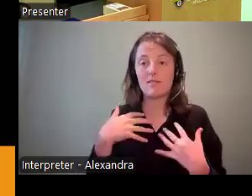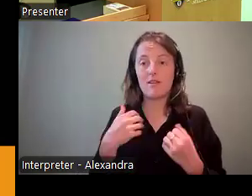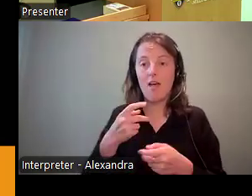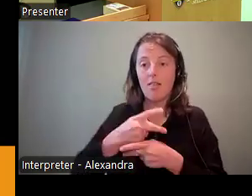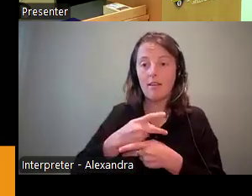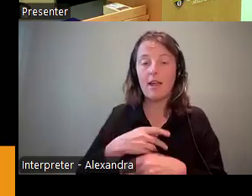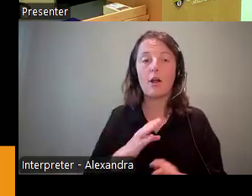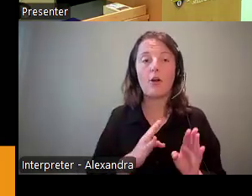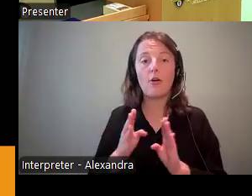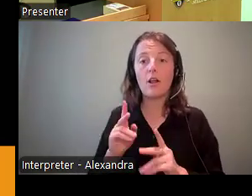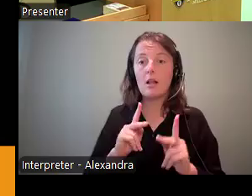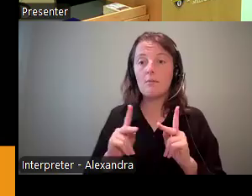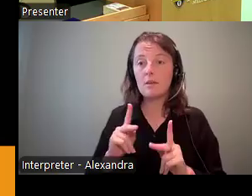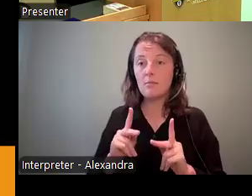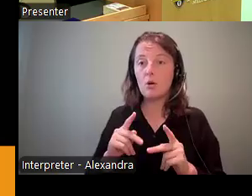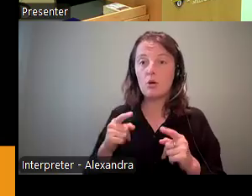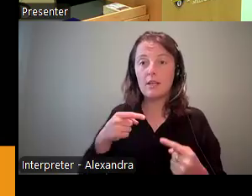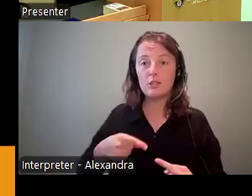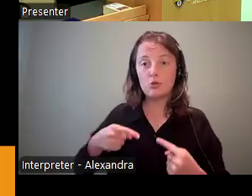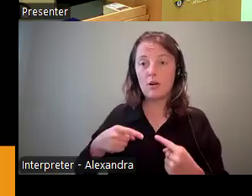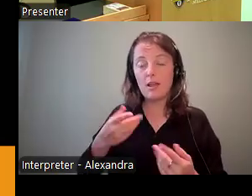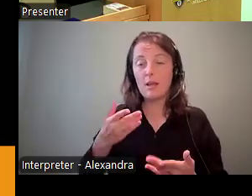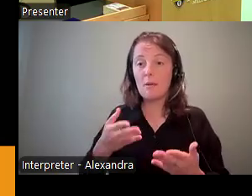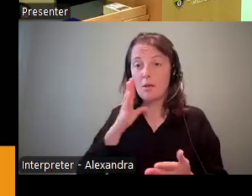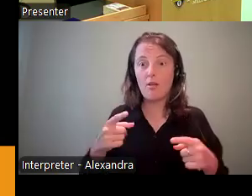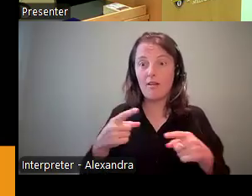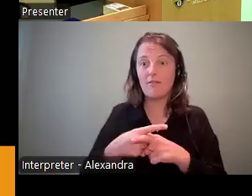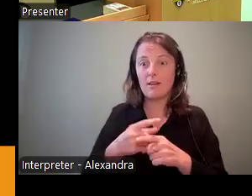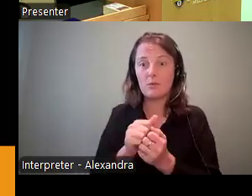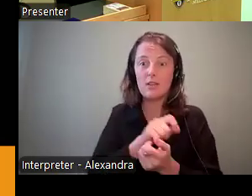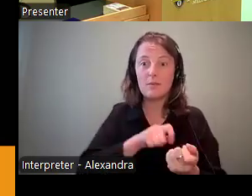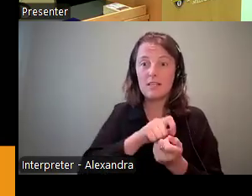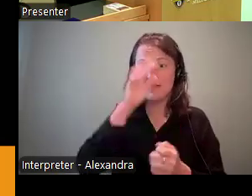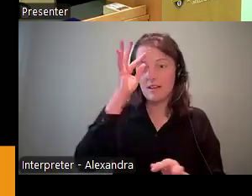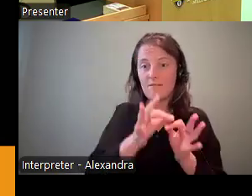whether it conflicts with a particular faith belief. And I wanted to be able to integrate